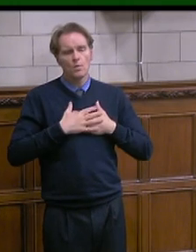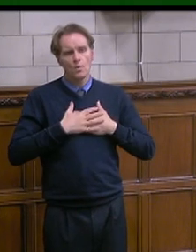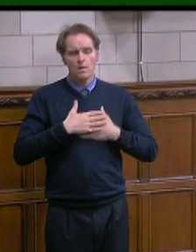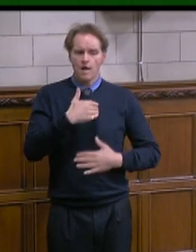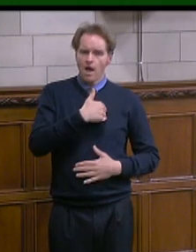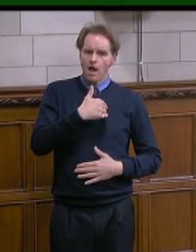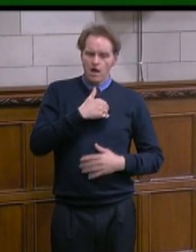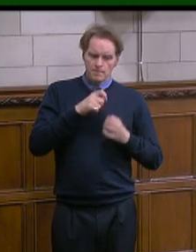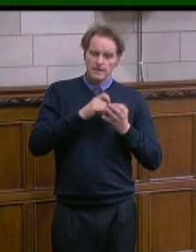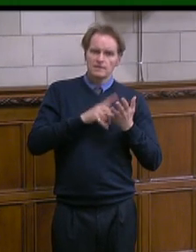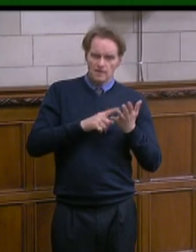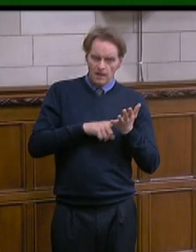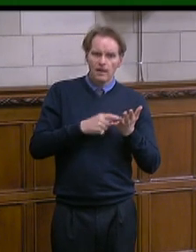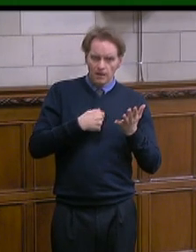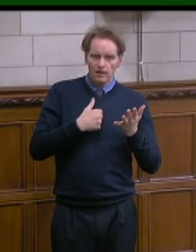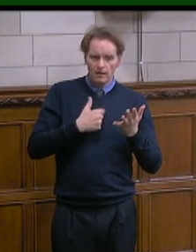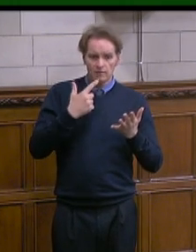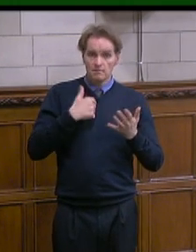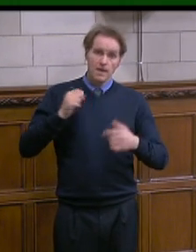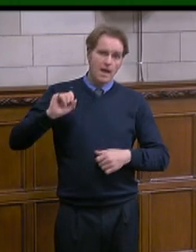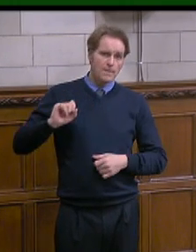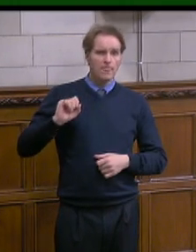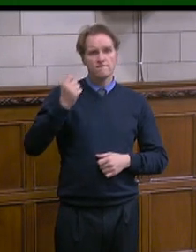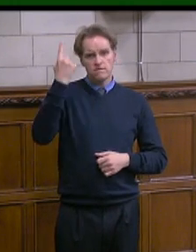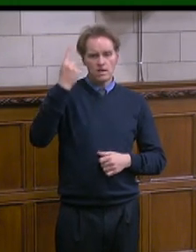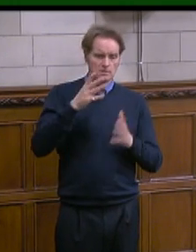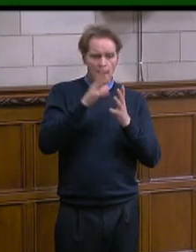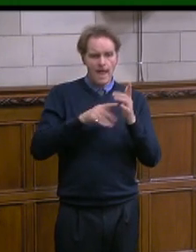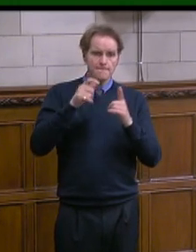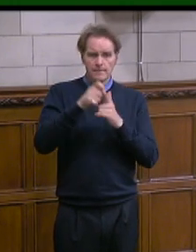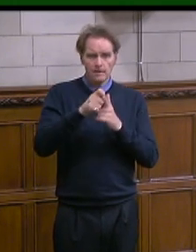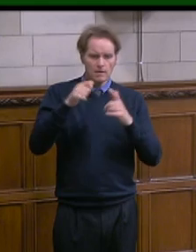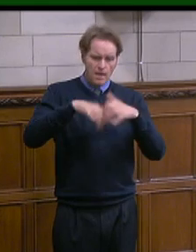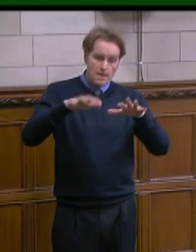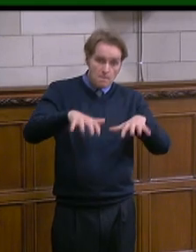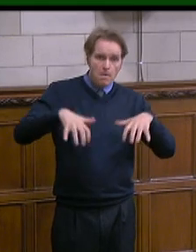I was the first Member of Parliament to sign a question on it in the House.